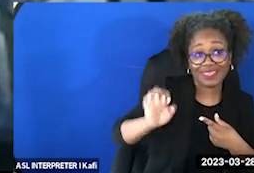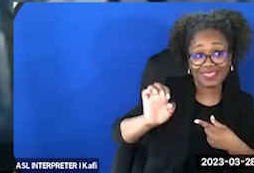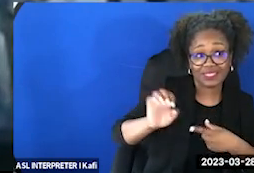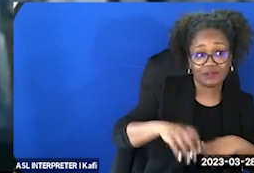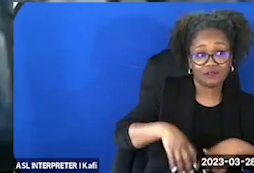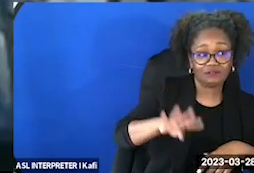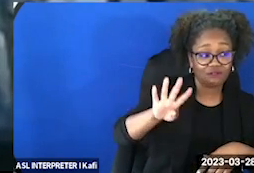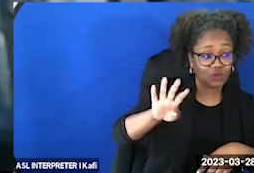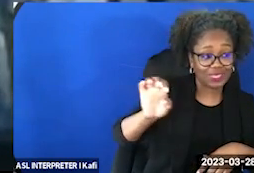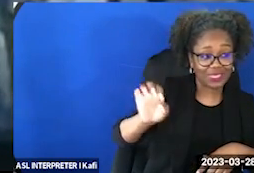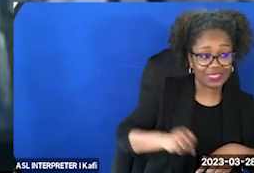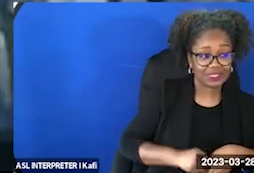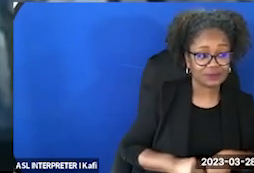Kimberly: when you look at the equity.